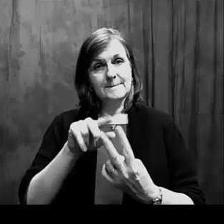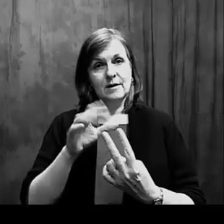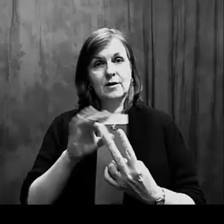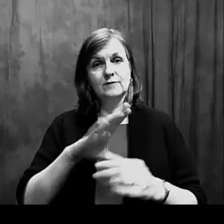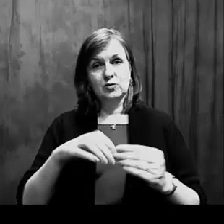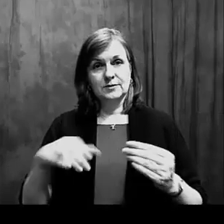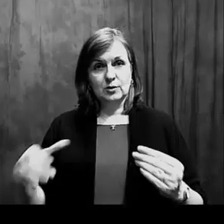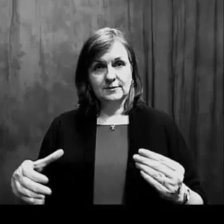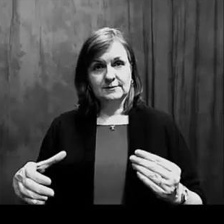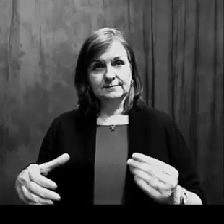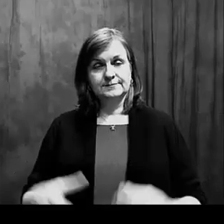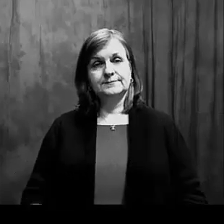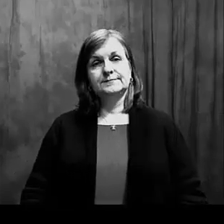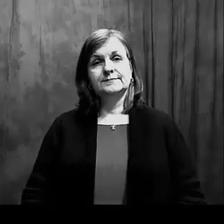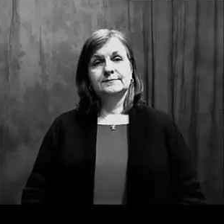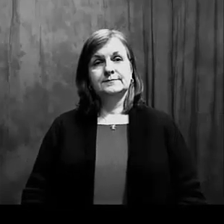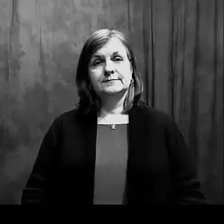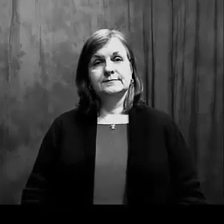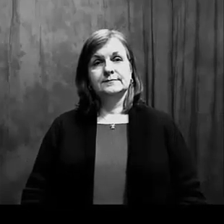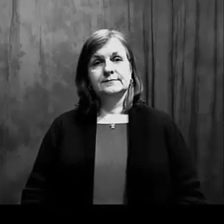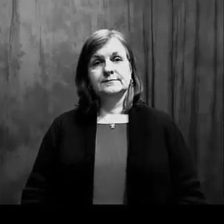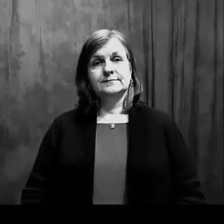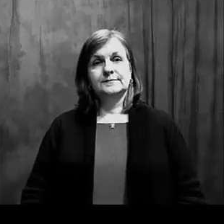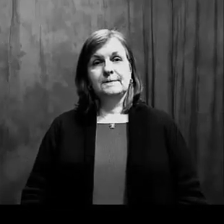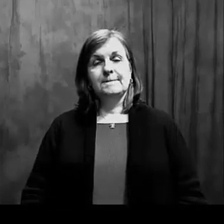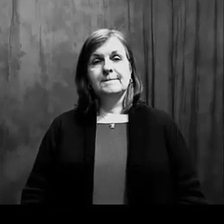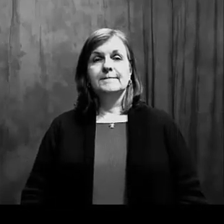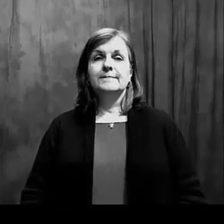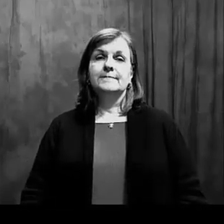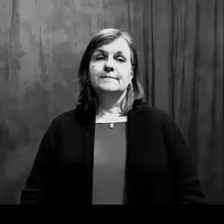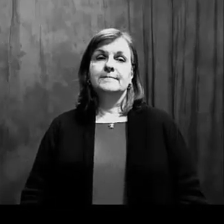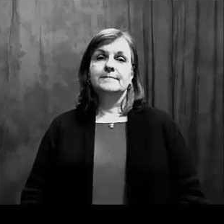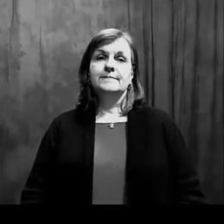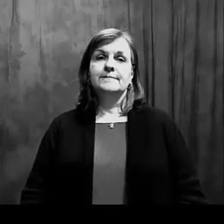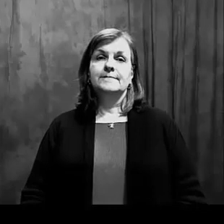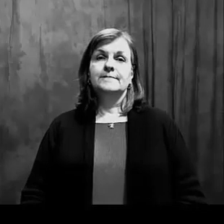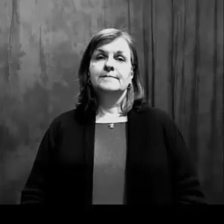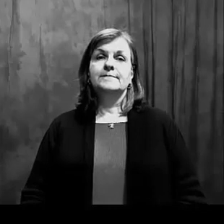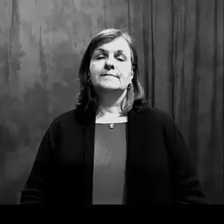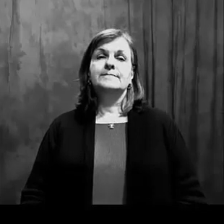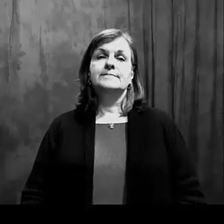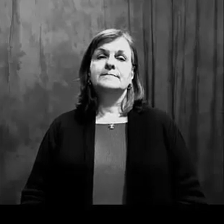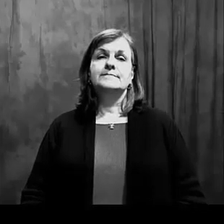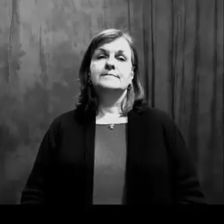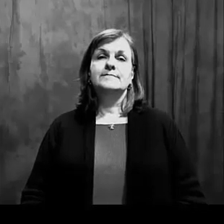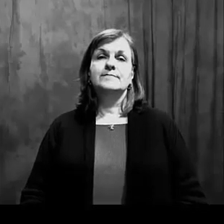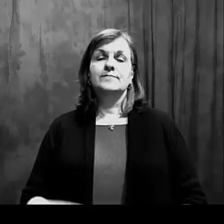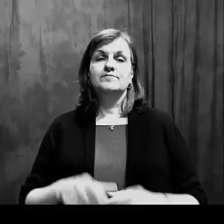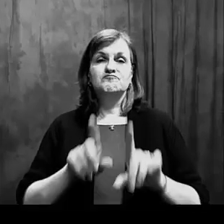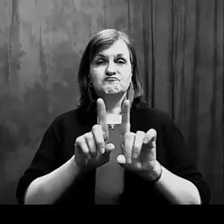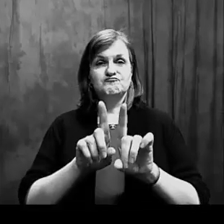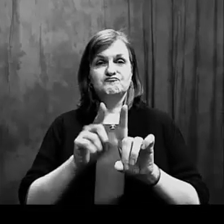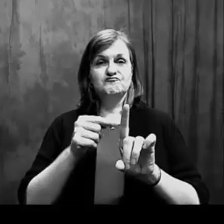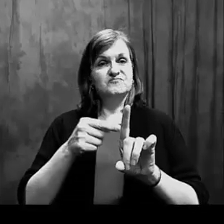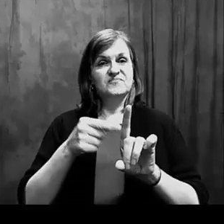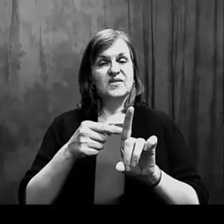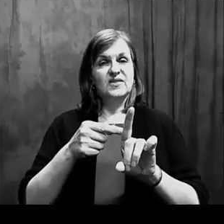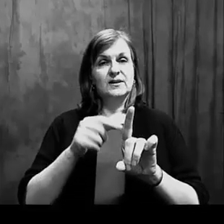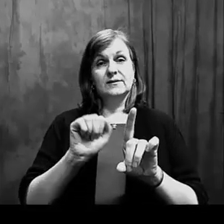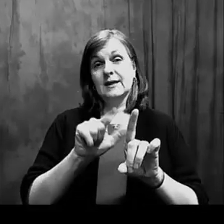on a pair of chromosomes